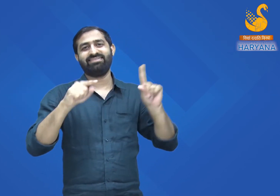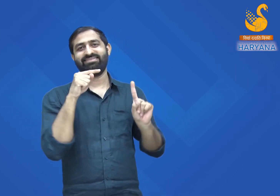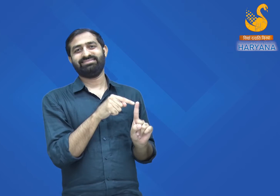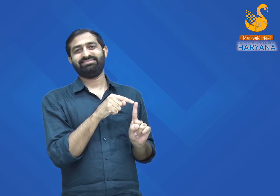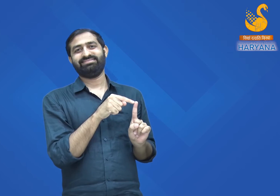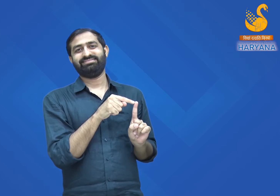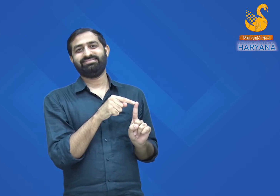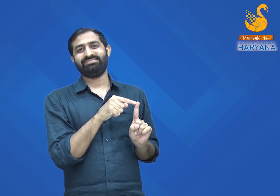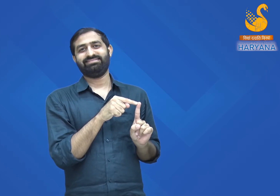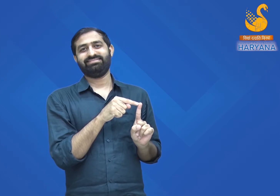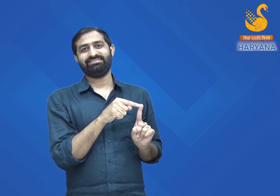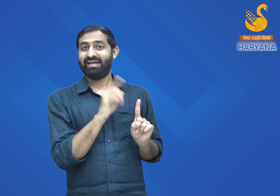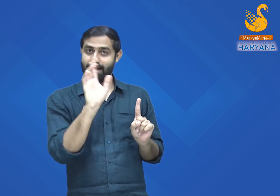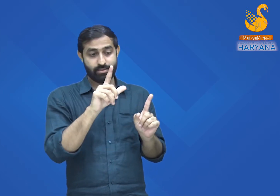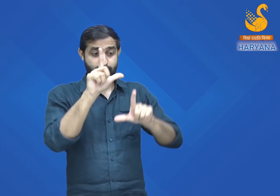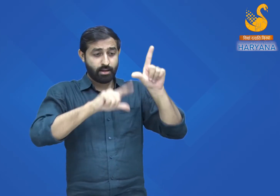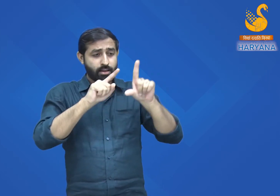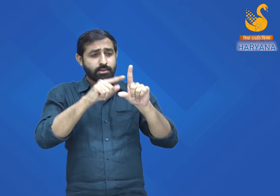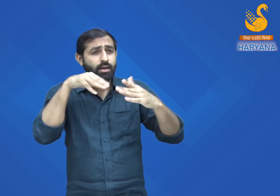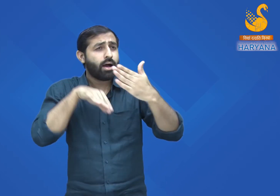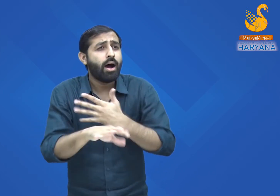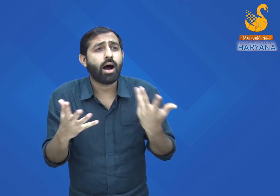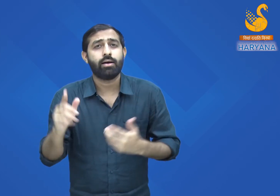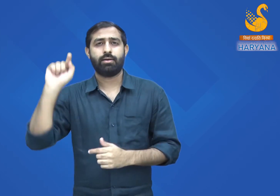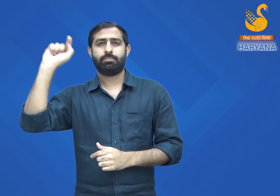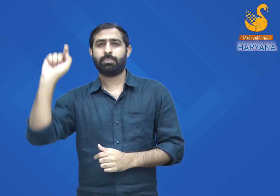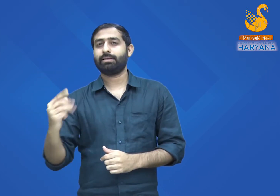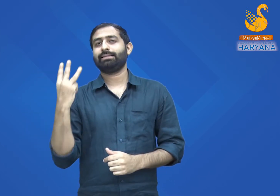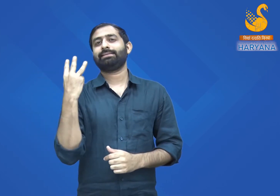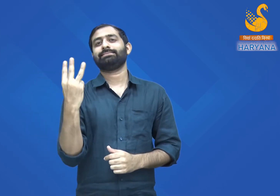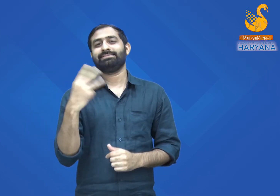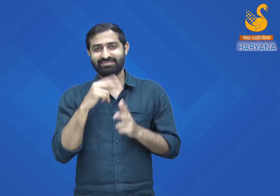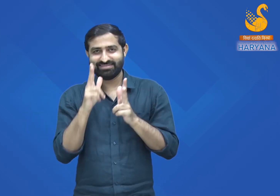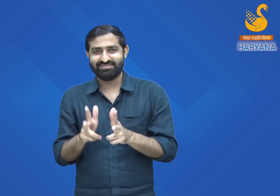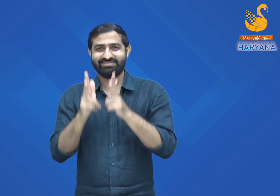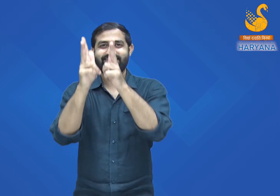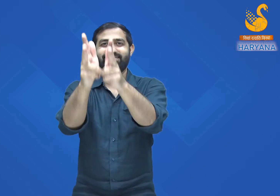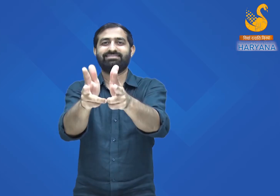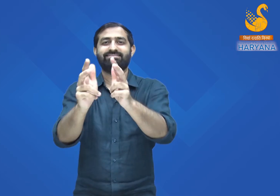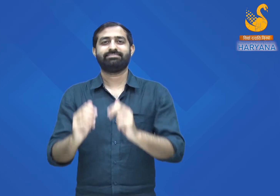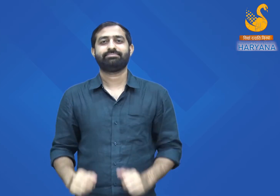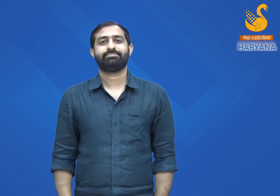All this happens through language. Language has three roles. Let me tell you.